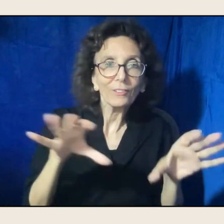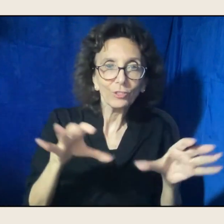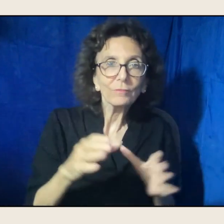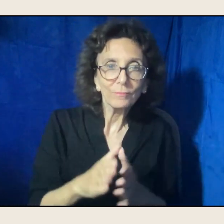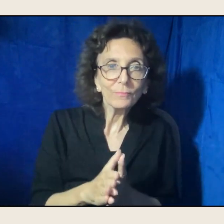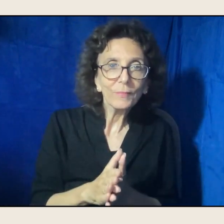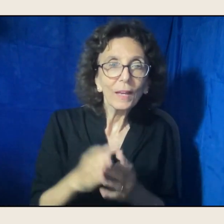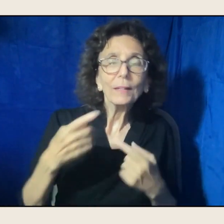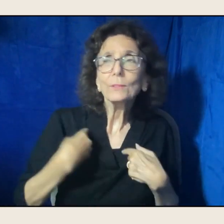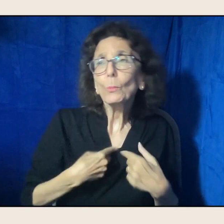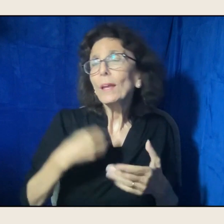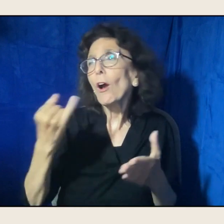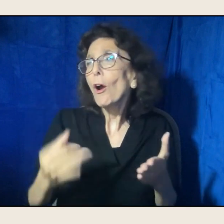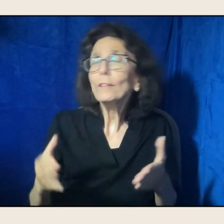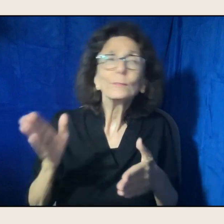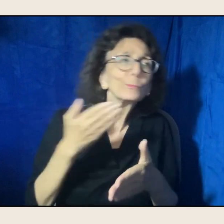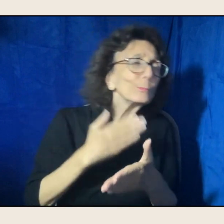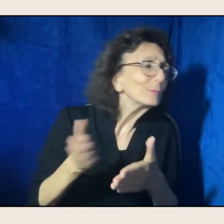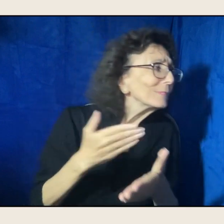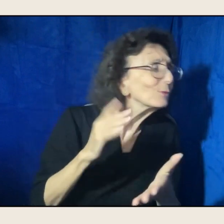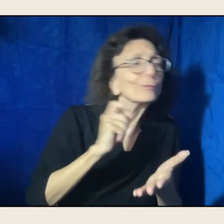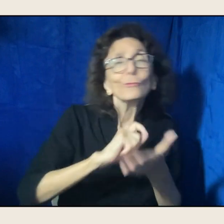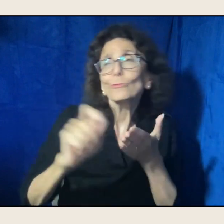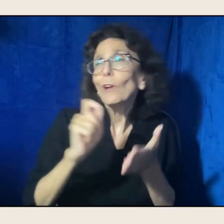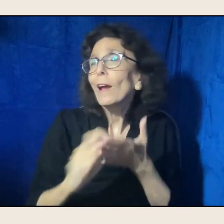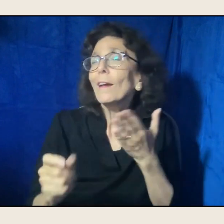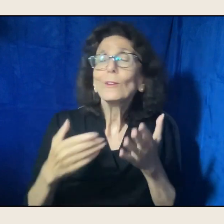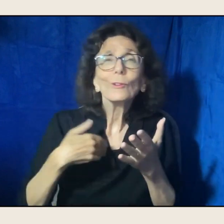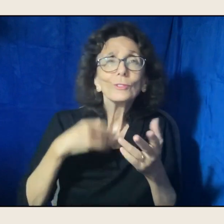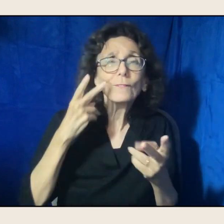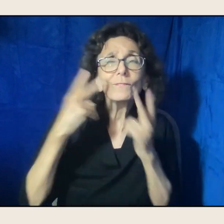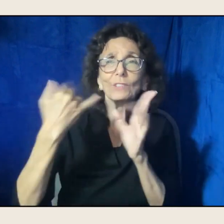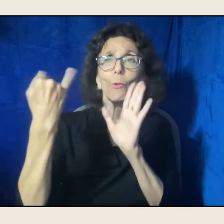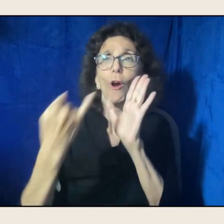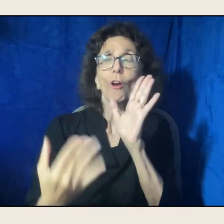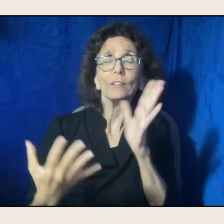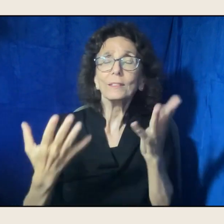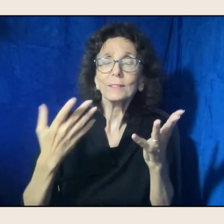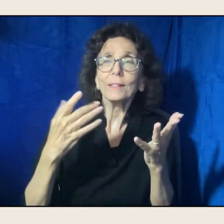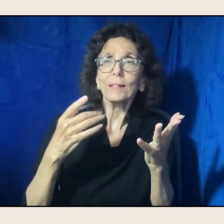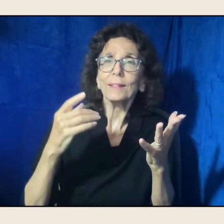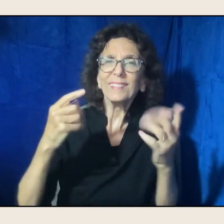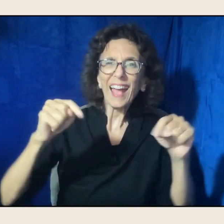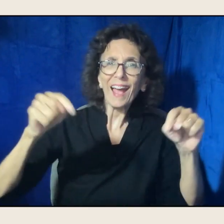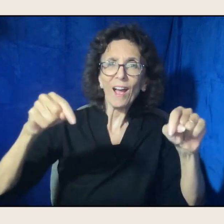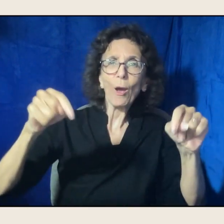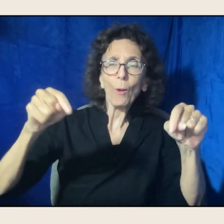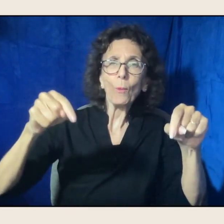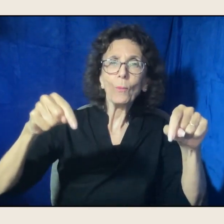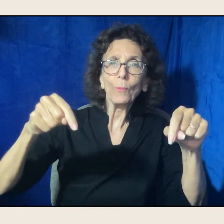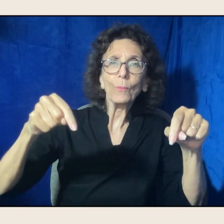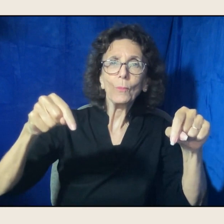visual artists, yeah, I think it's time that we kind of build